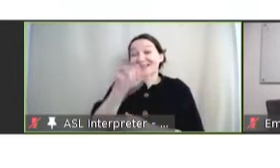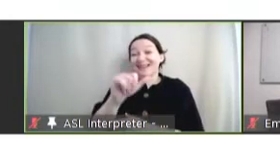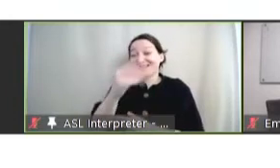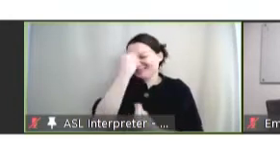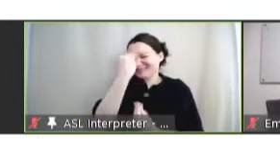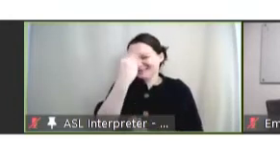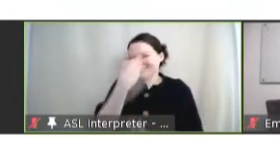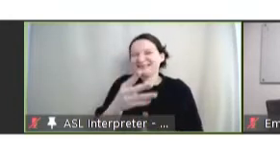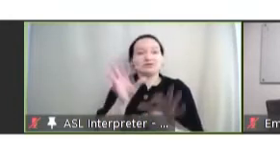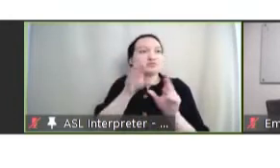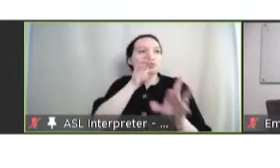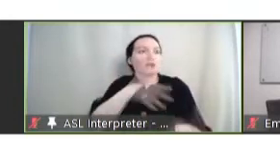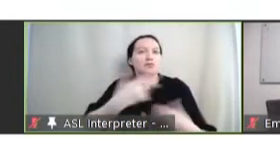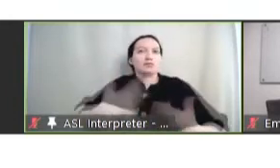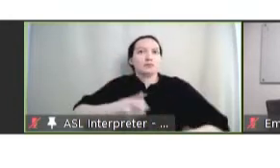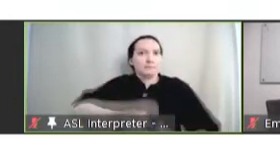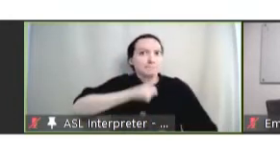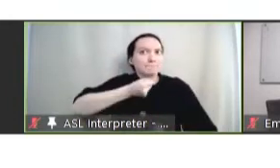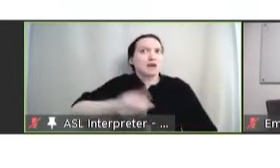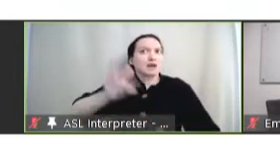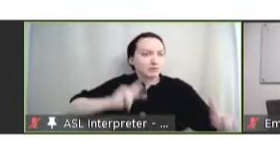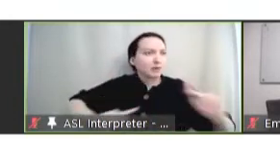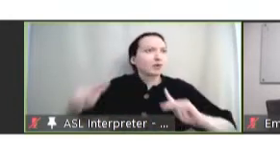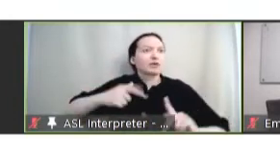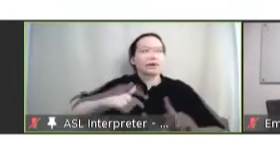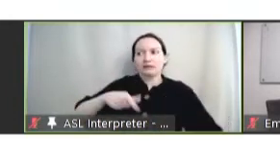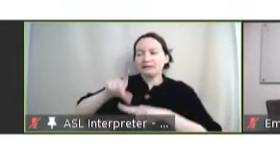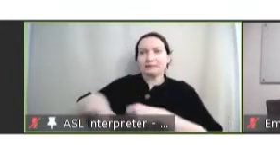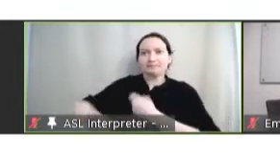And it made a huge impact for the people that I need to keep safe. And you can see here